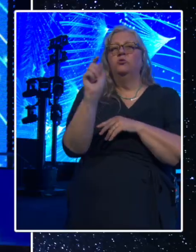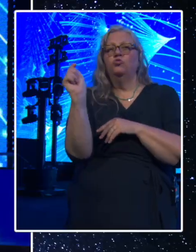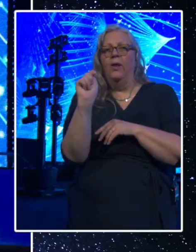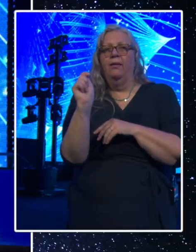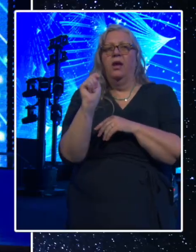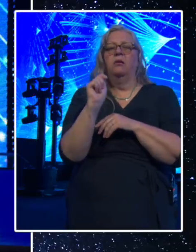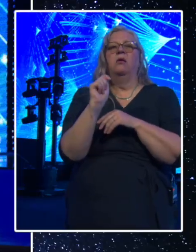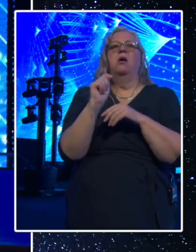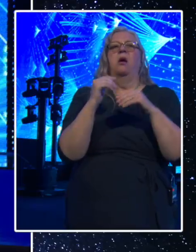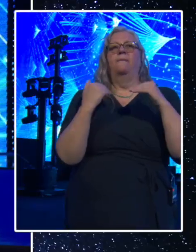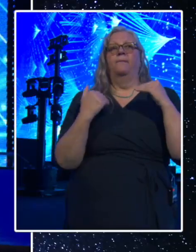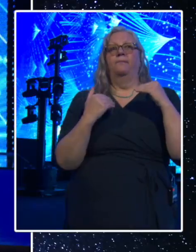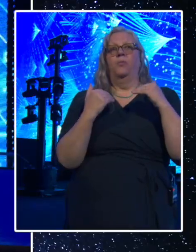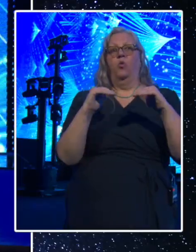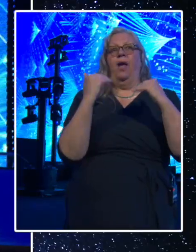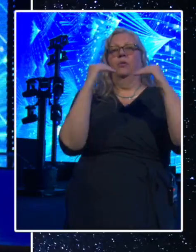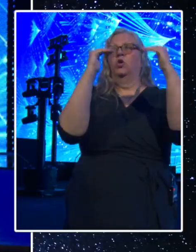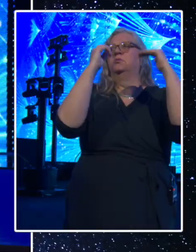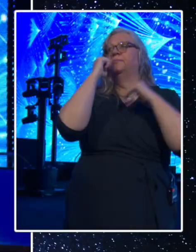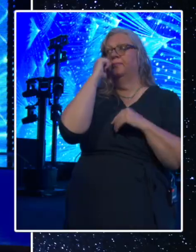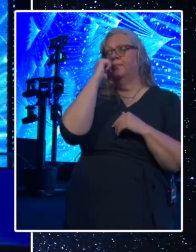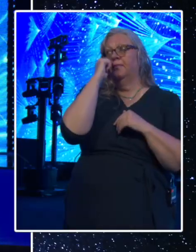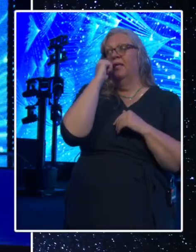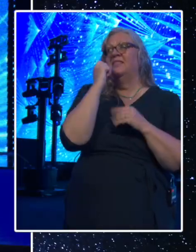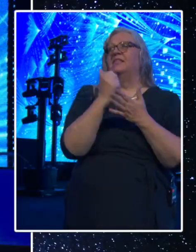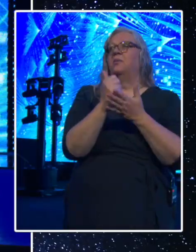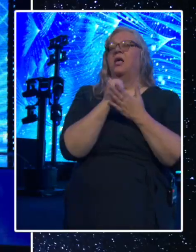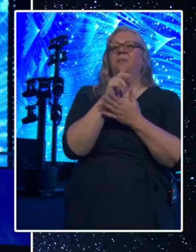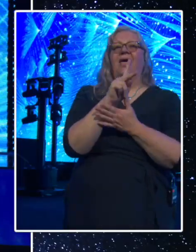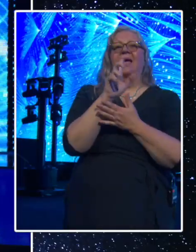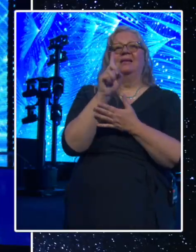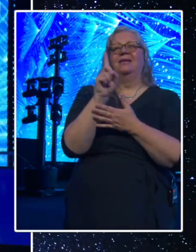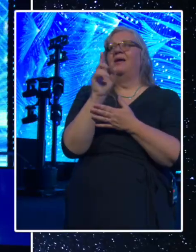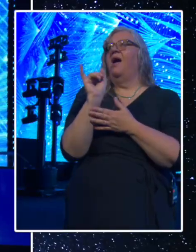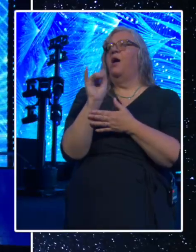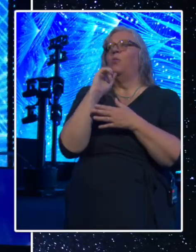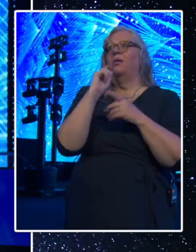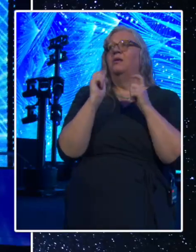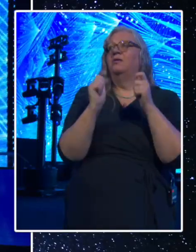This will help KDDI unlock its initiative to accelerate AI solutions